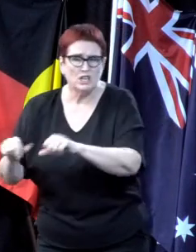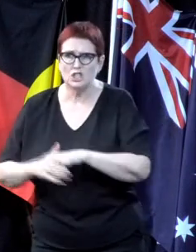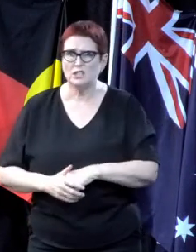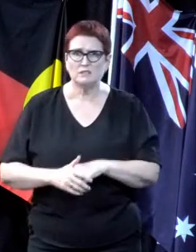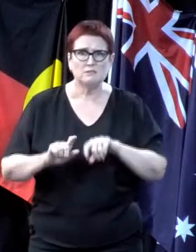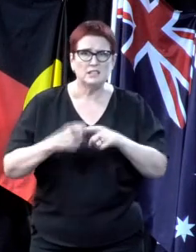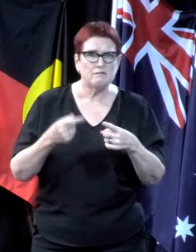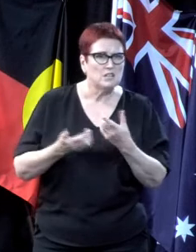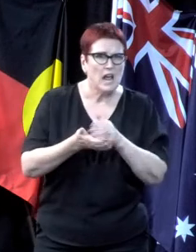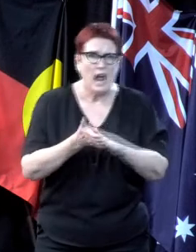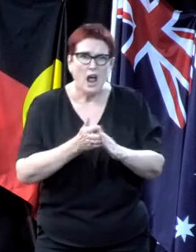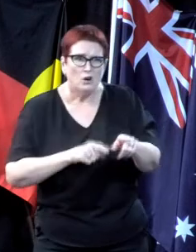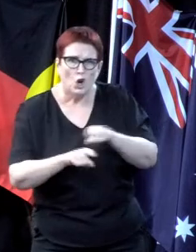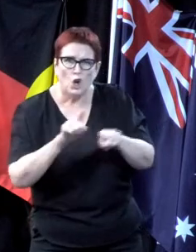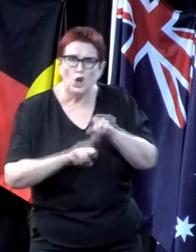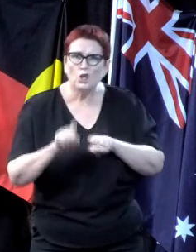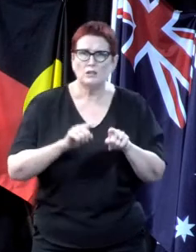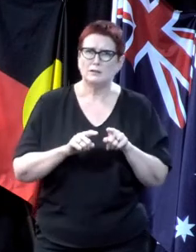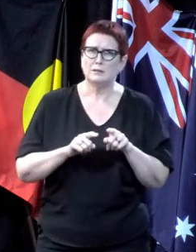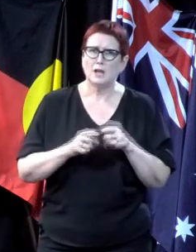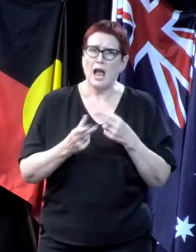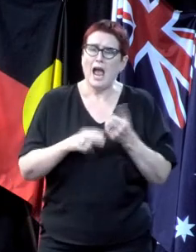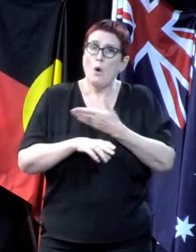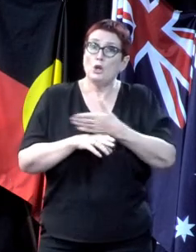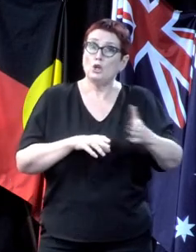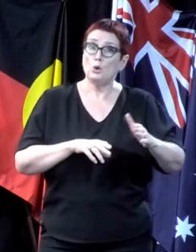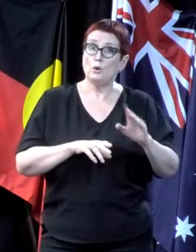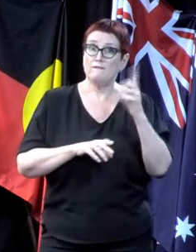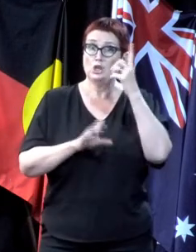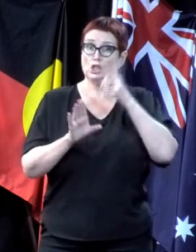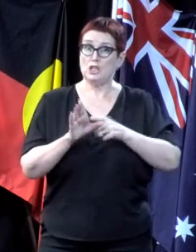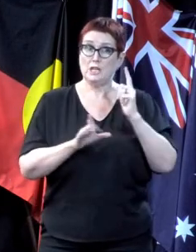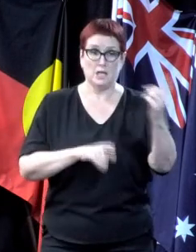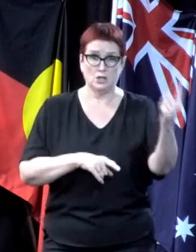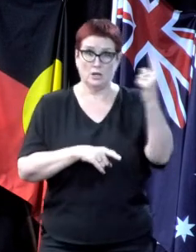So she came with expertise that I learnt – that I could learn from, as well.